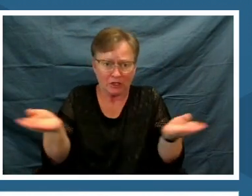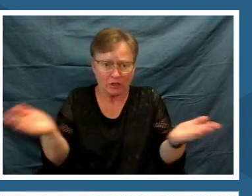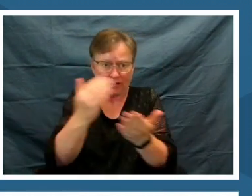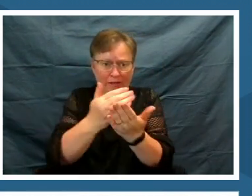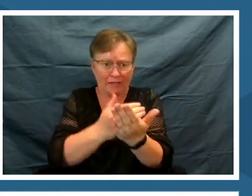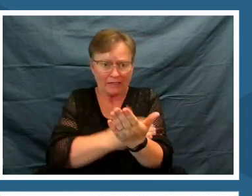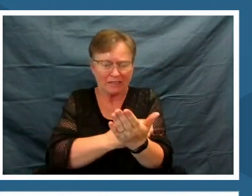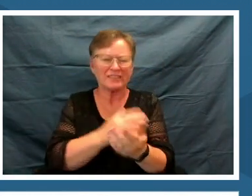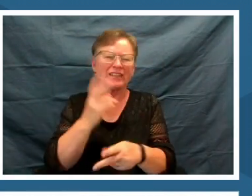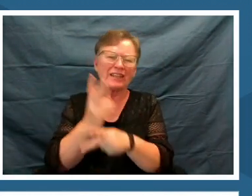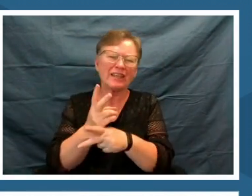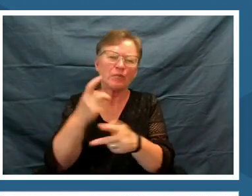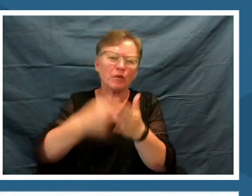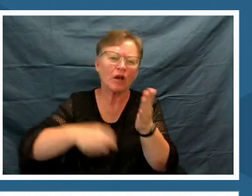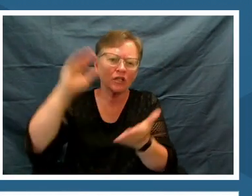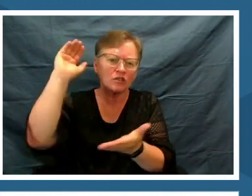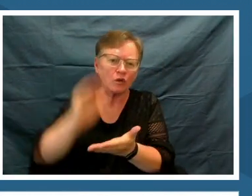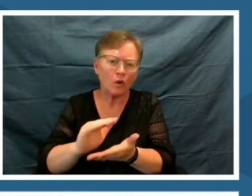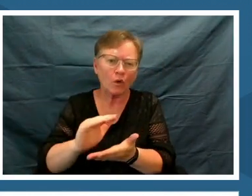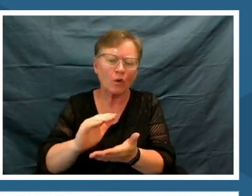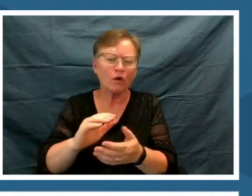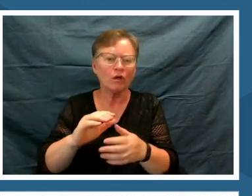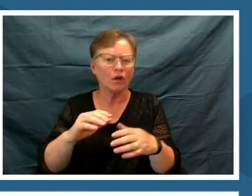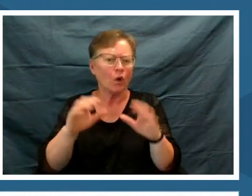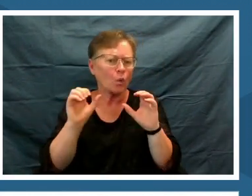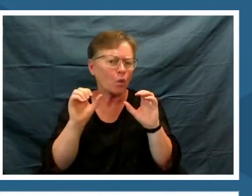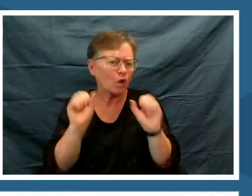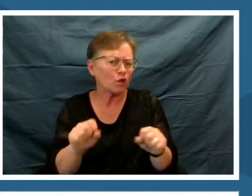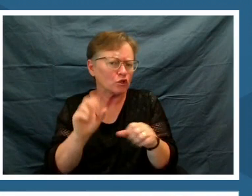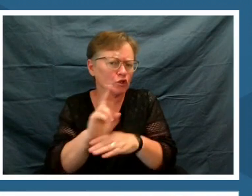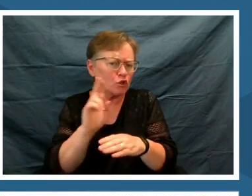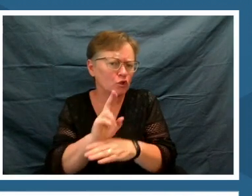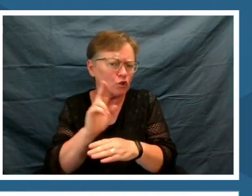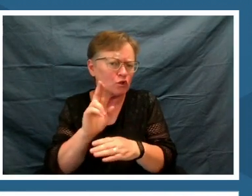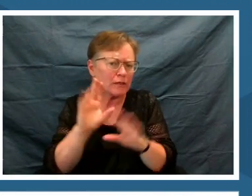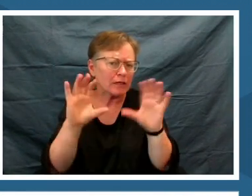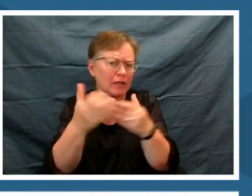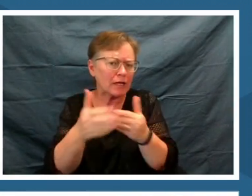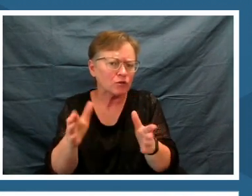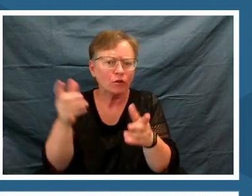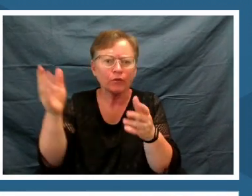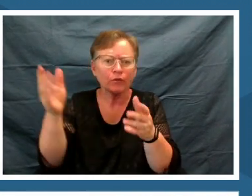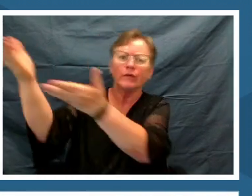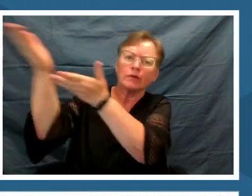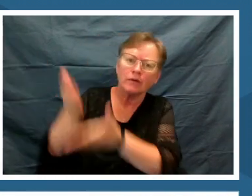your classroom or could be brought in from home or the art closet